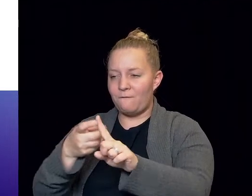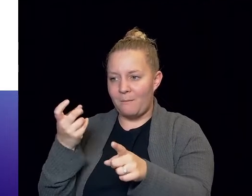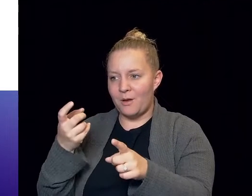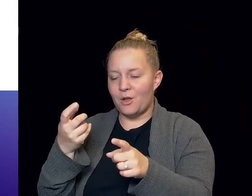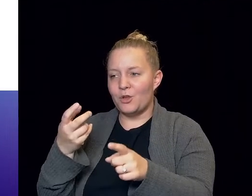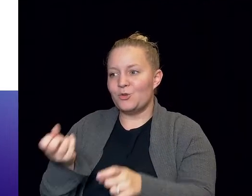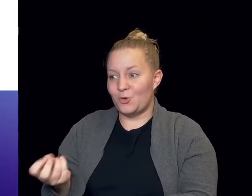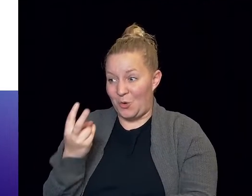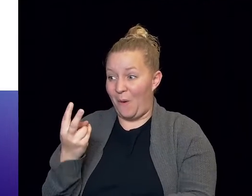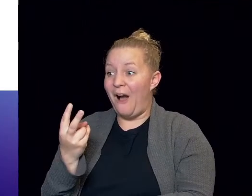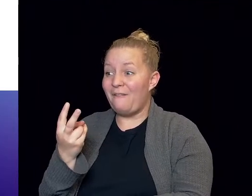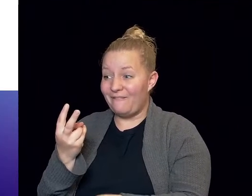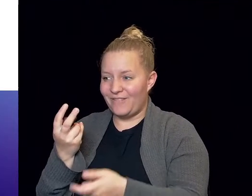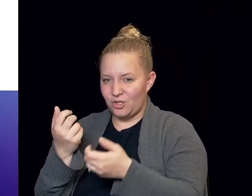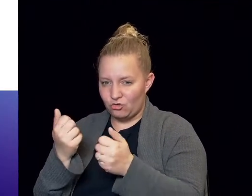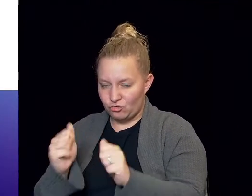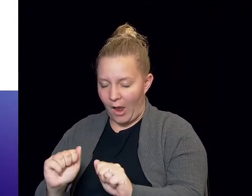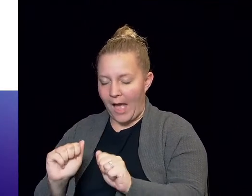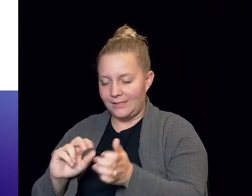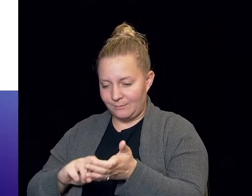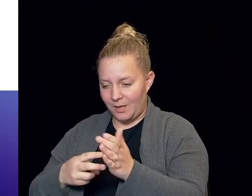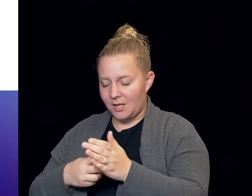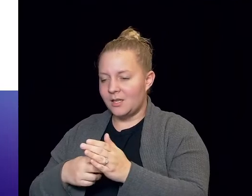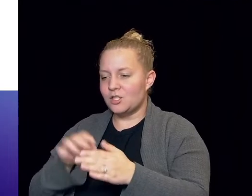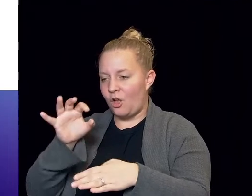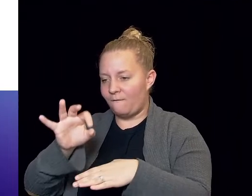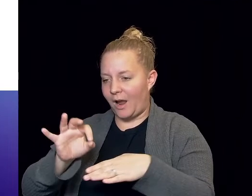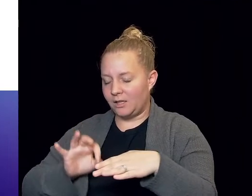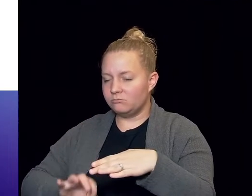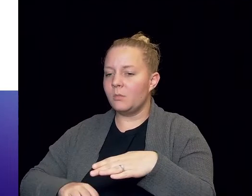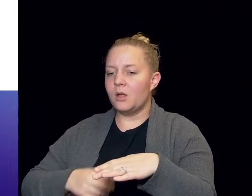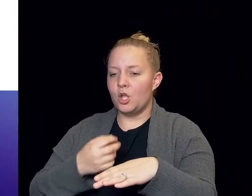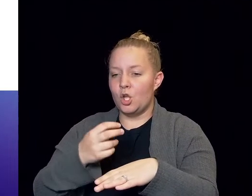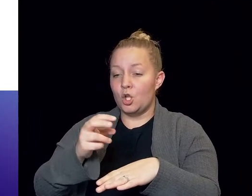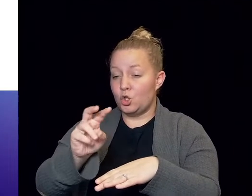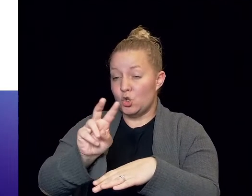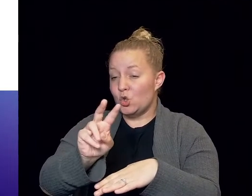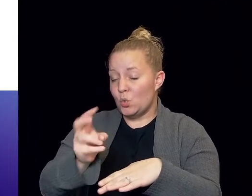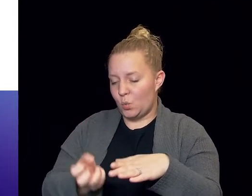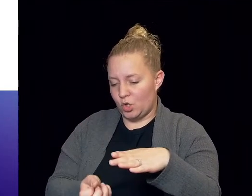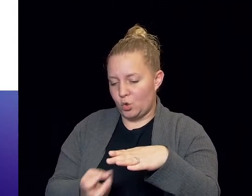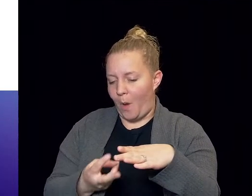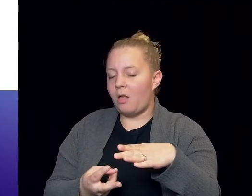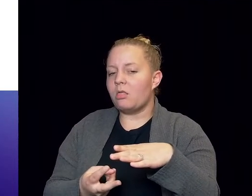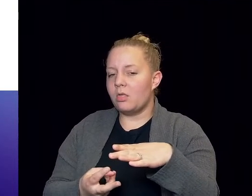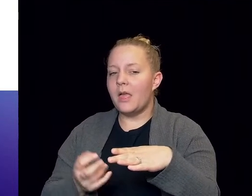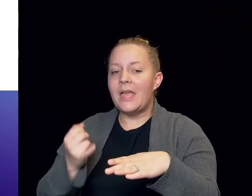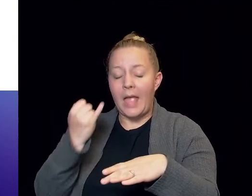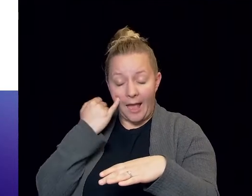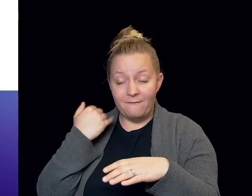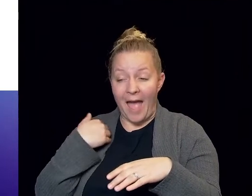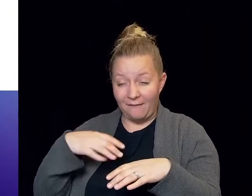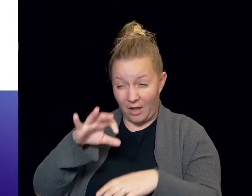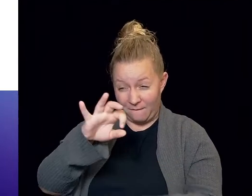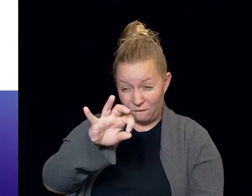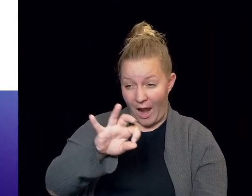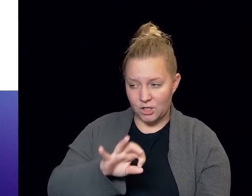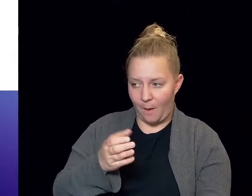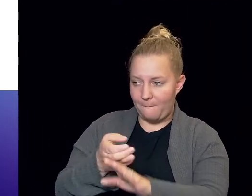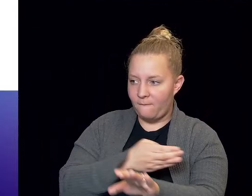therefore, that fraction is 2 /12. And whenever you have a fraction, before you immediately get started